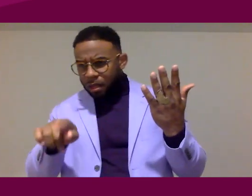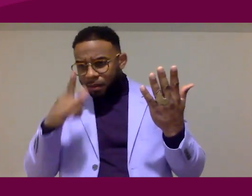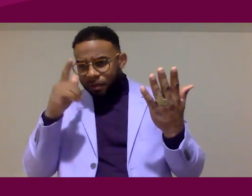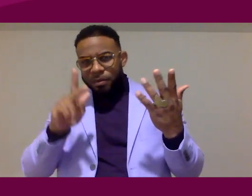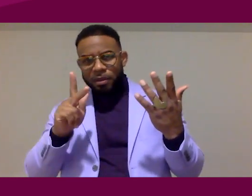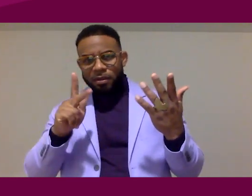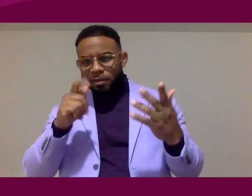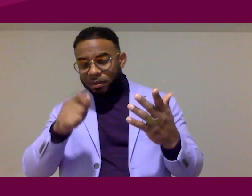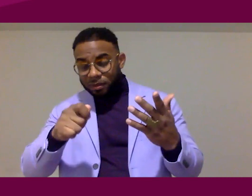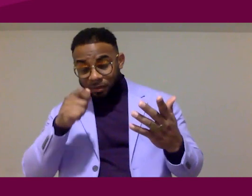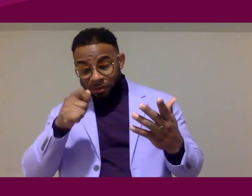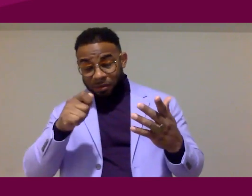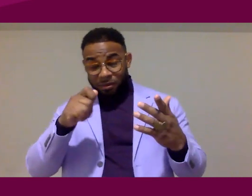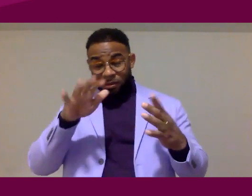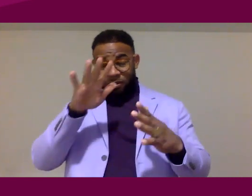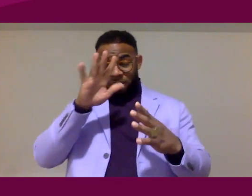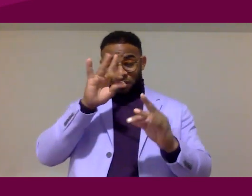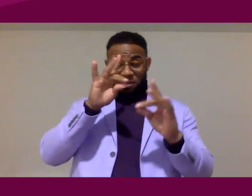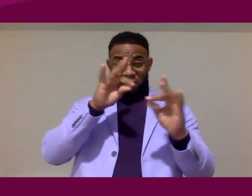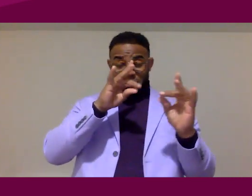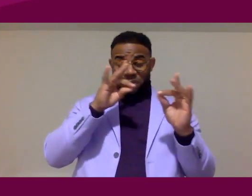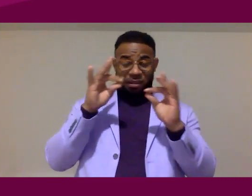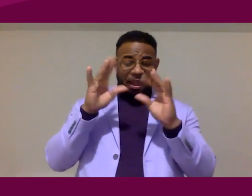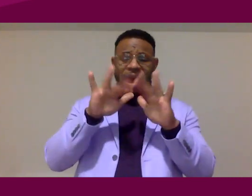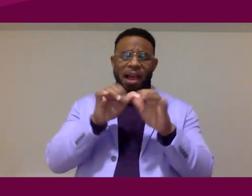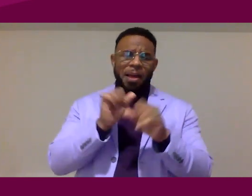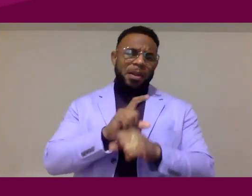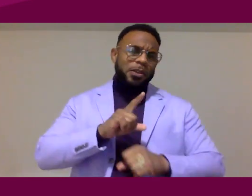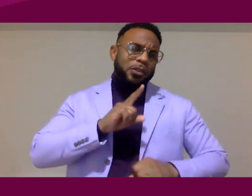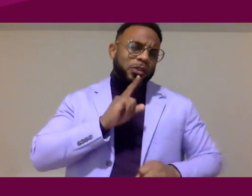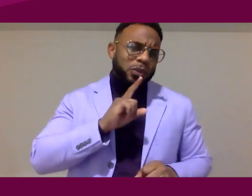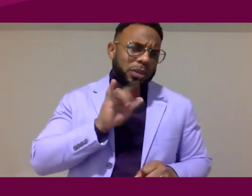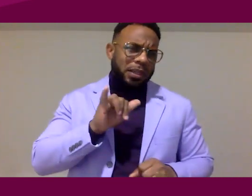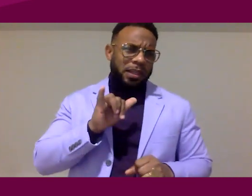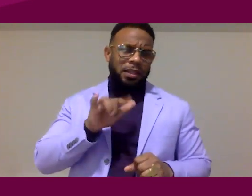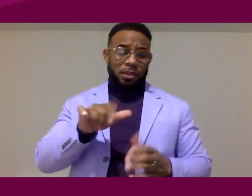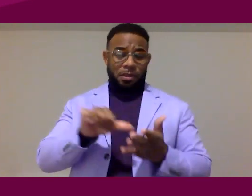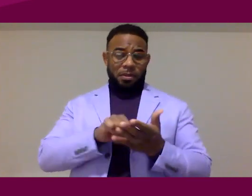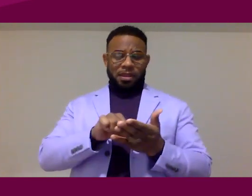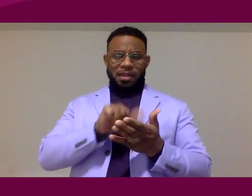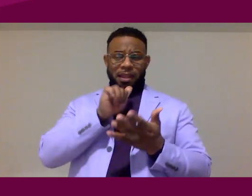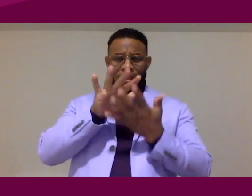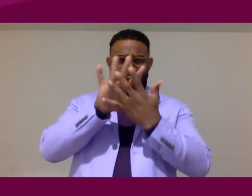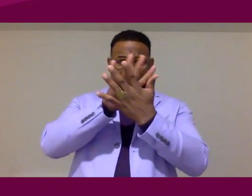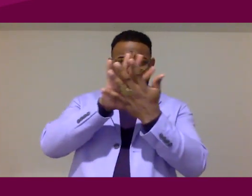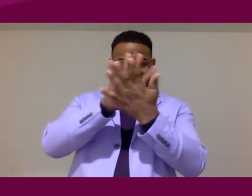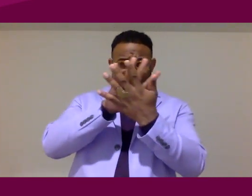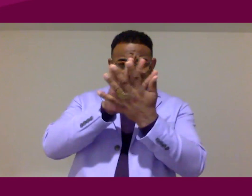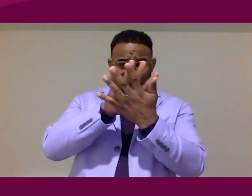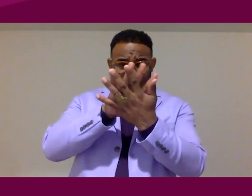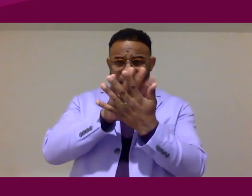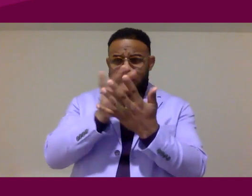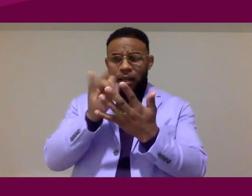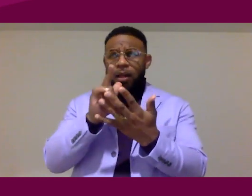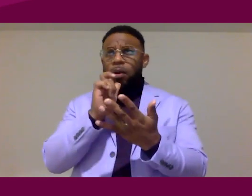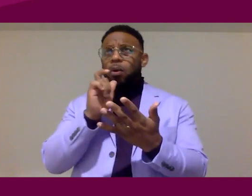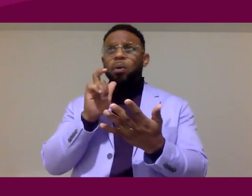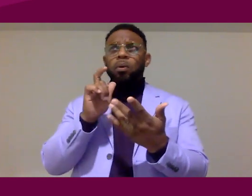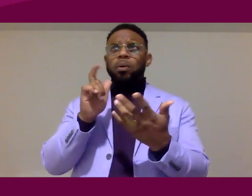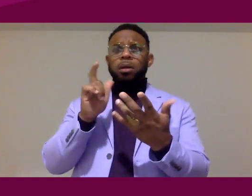so magnified. So how do you make sure that your page is not so cluttered that someone who's zoomed